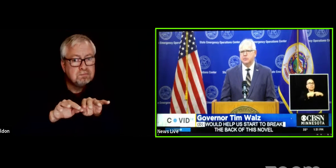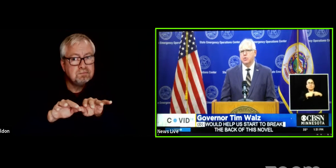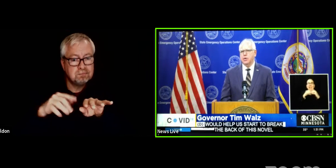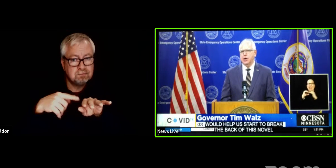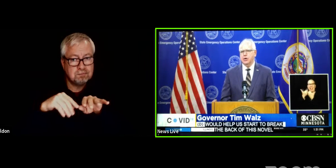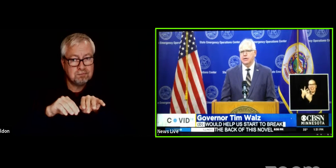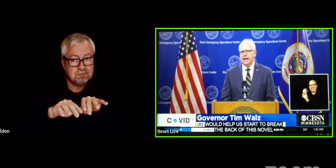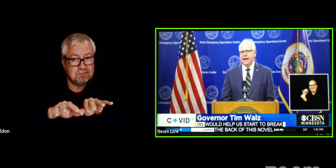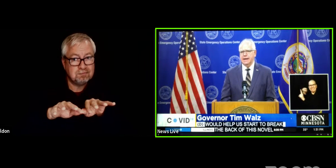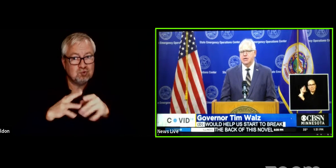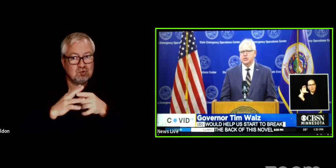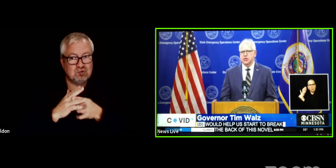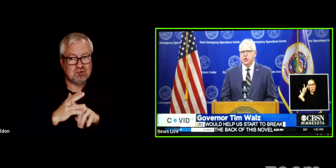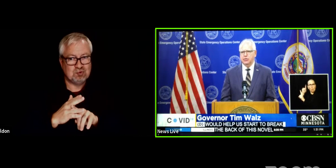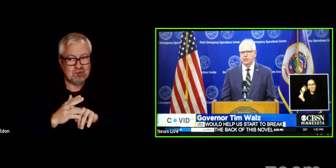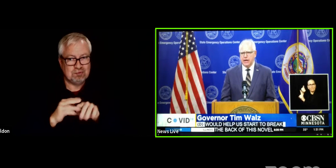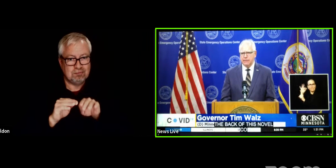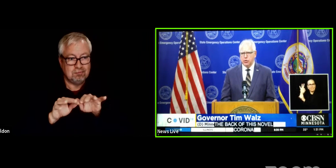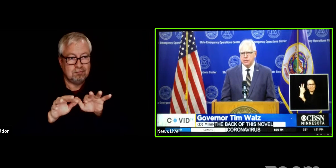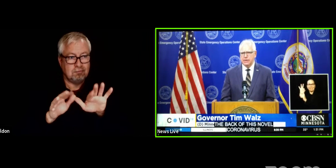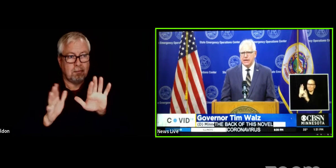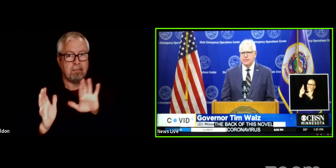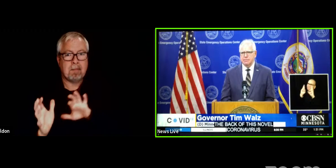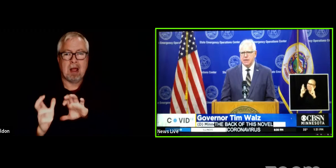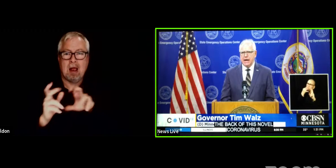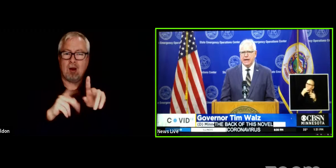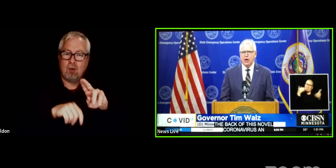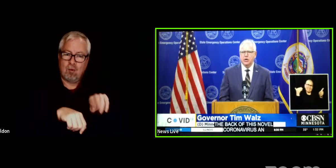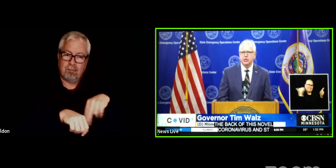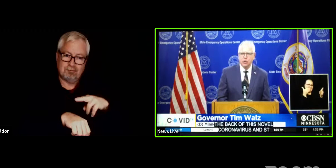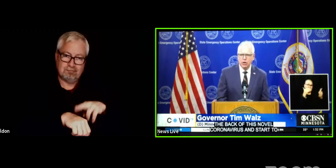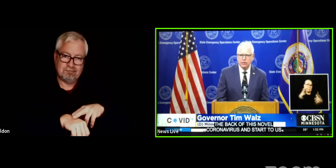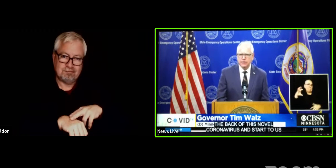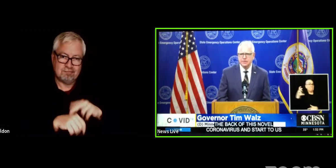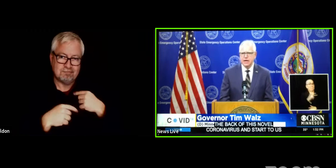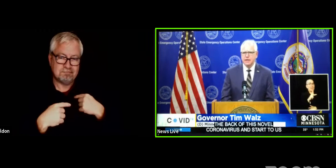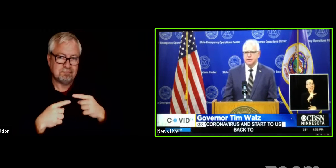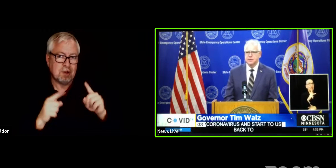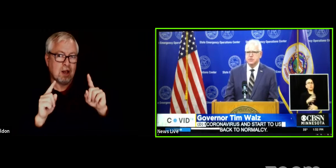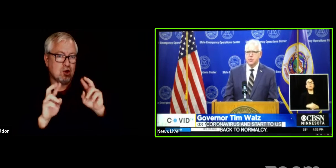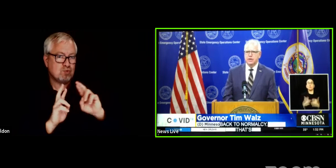THAT'S WHERE WE ARE TODAY SO THERE IS A LOT OF WORK TO BE DONE. I CAUTION ALL OF US THAT THIS IS GOING TO